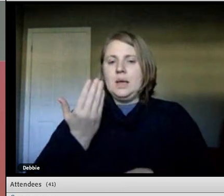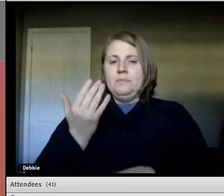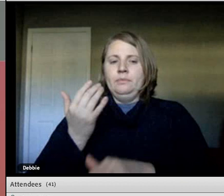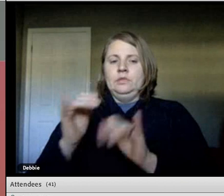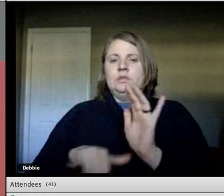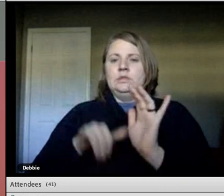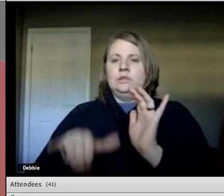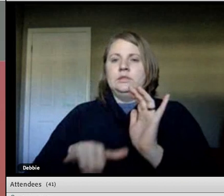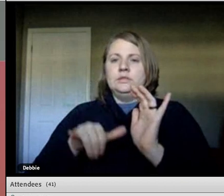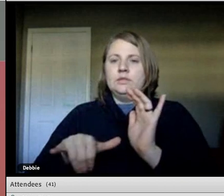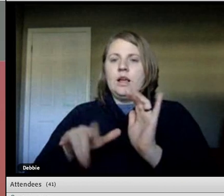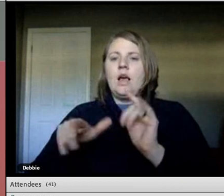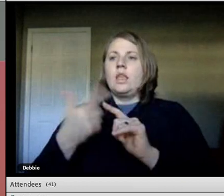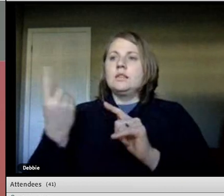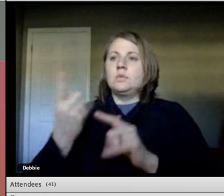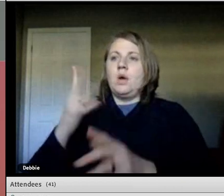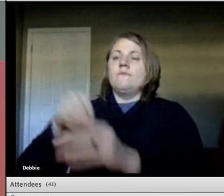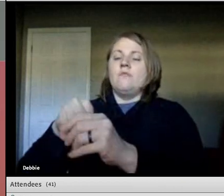so you kind of have to stay up-to-date with that.